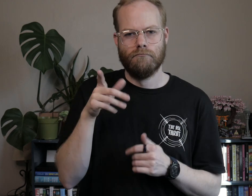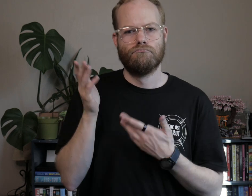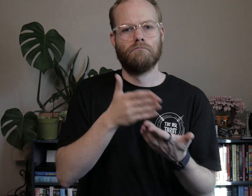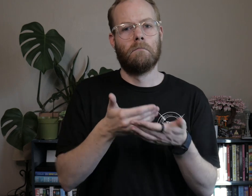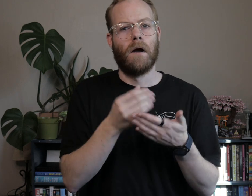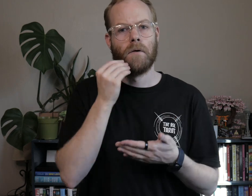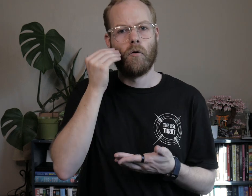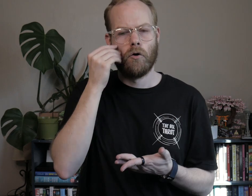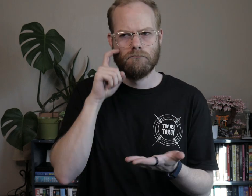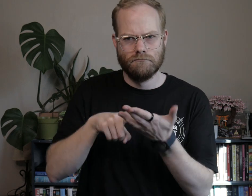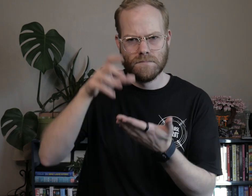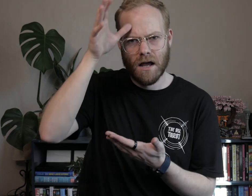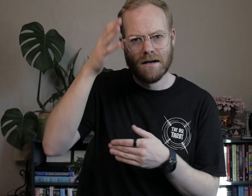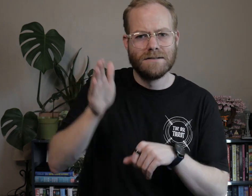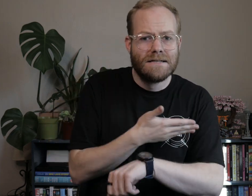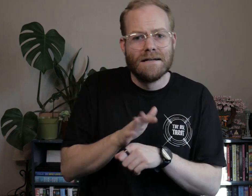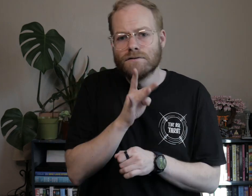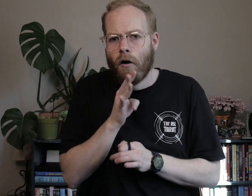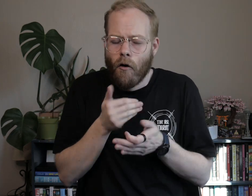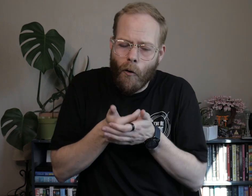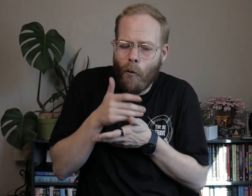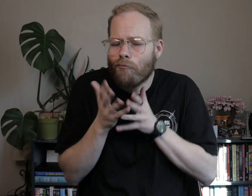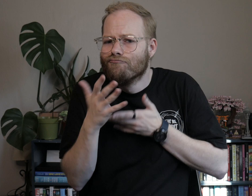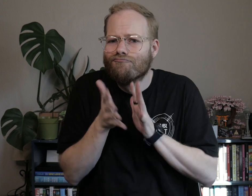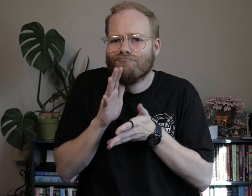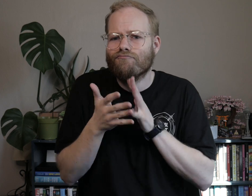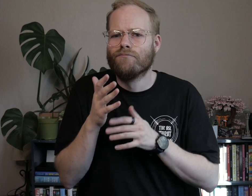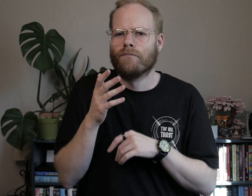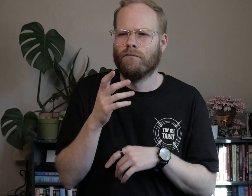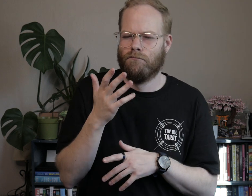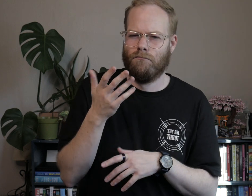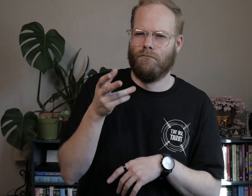As they take the baby home, he notices his dad singing, talking, and being very close to her.